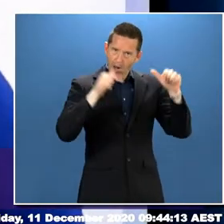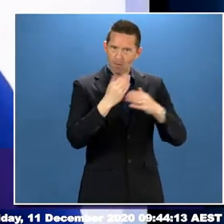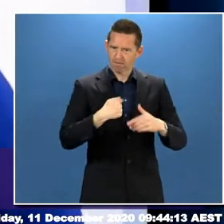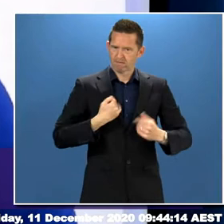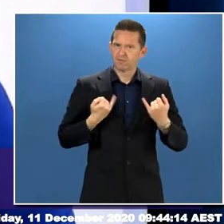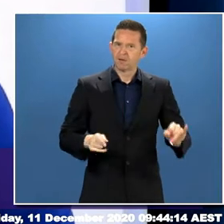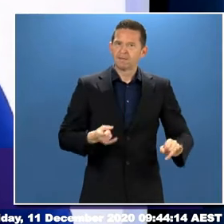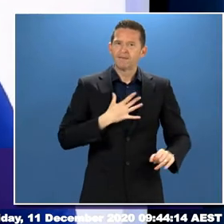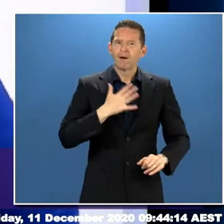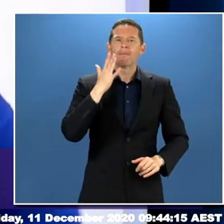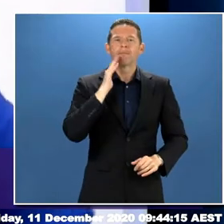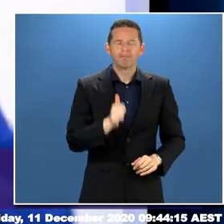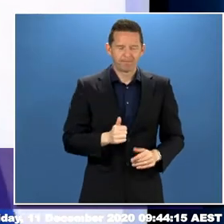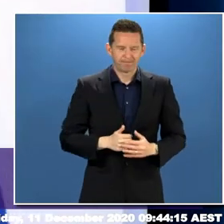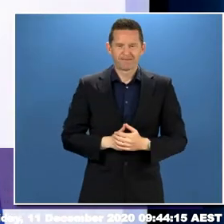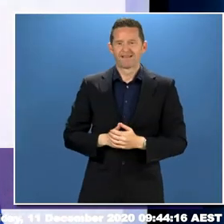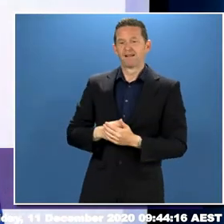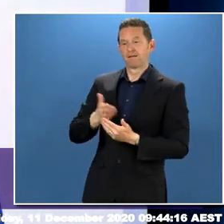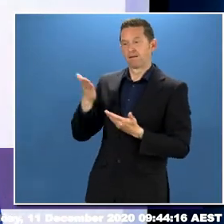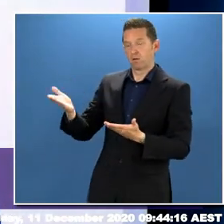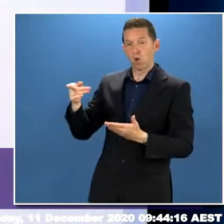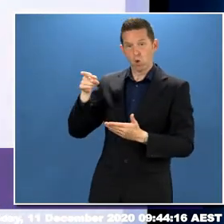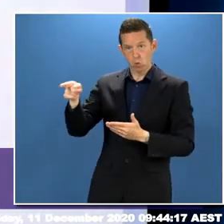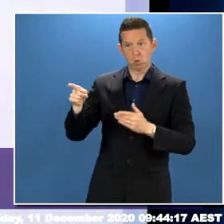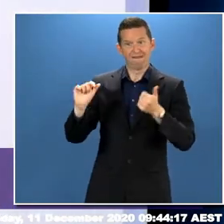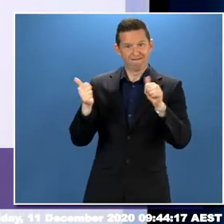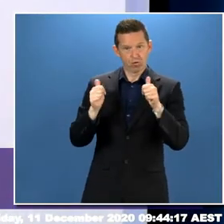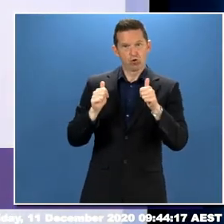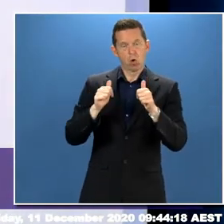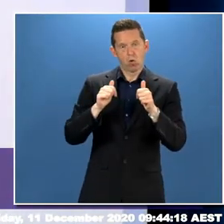But you finished a law degree but you decided that you didn't want to go